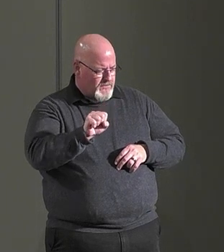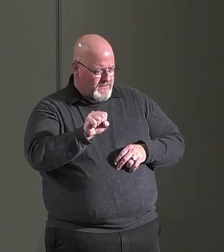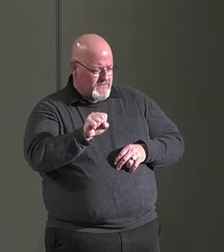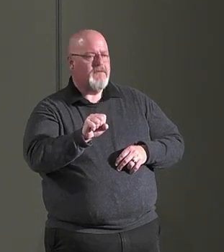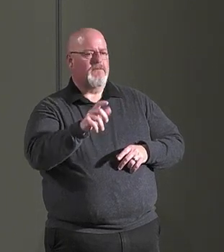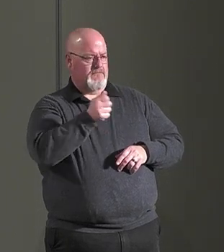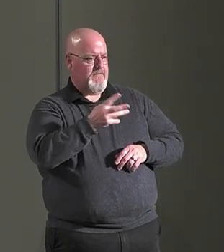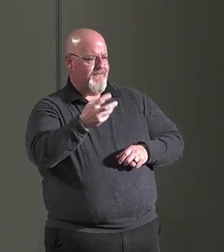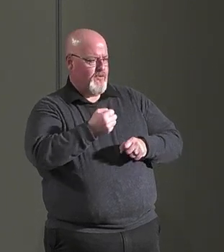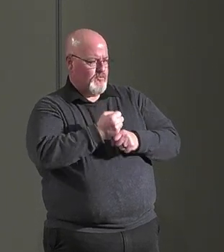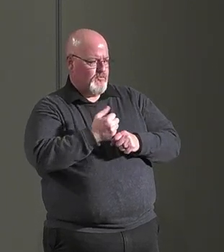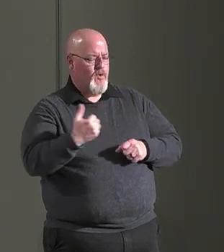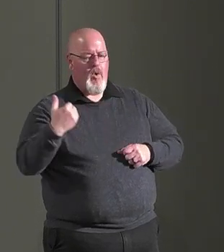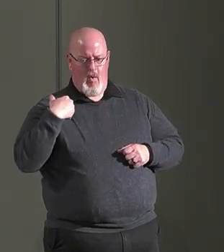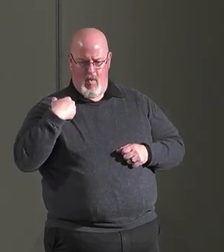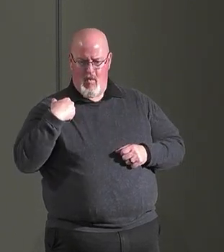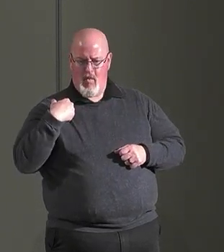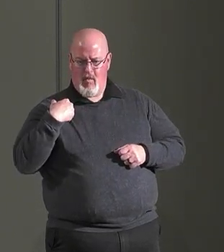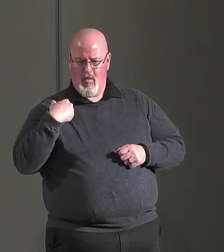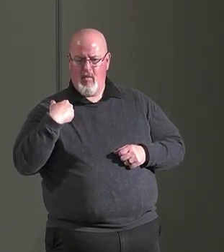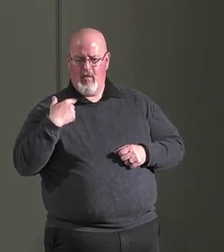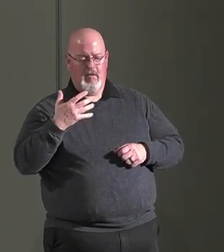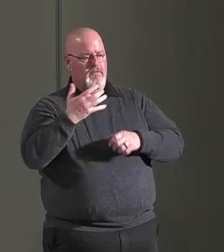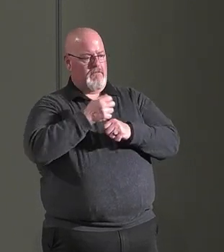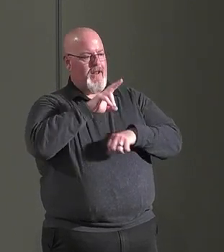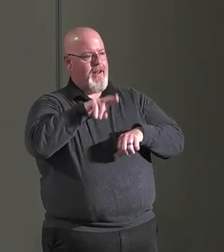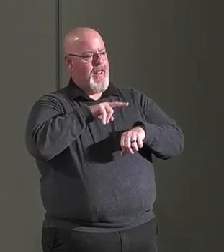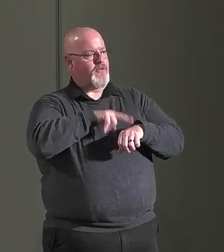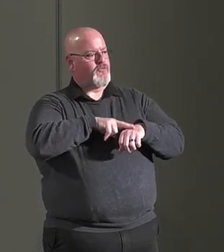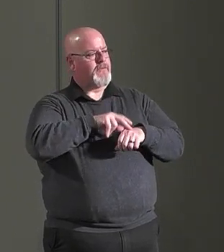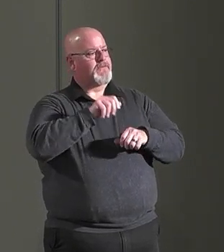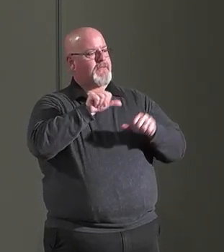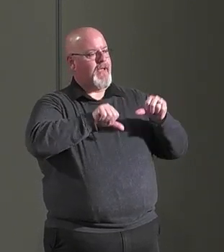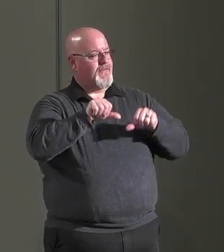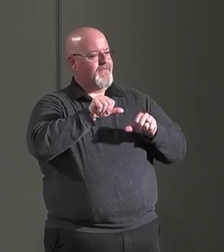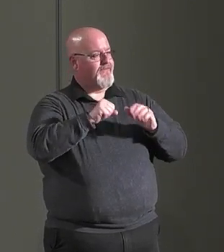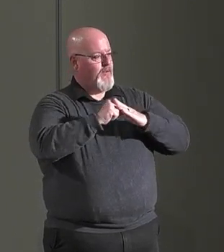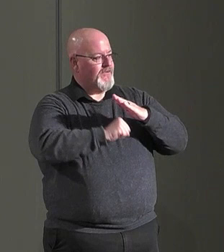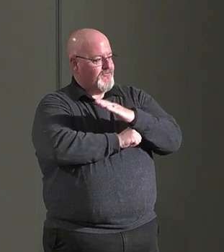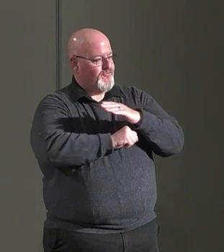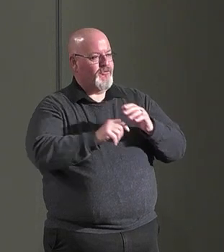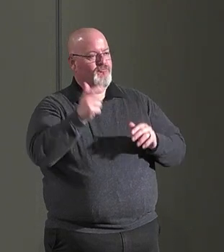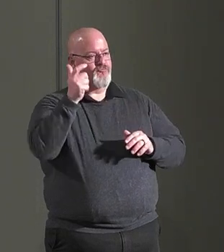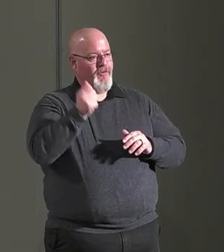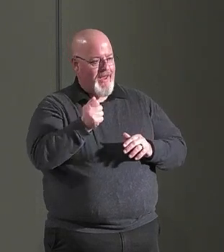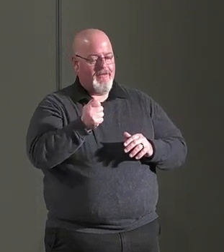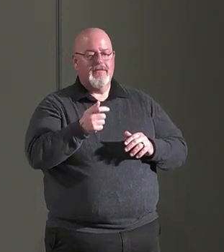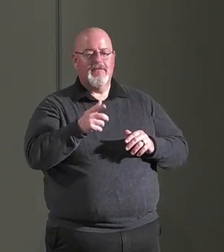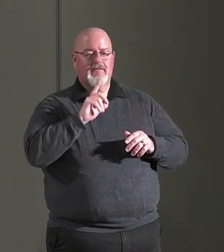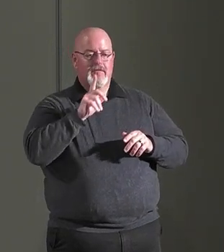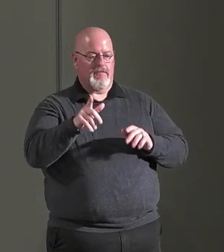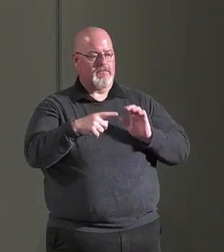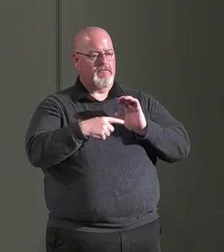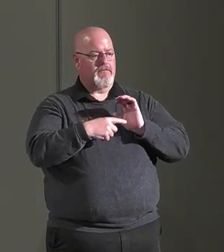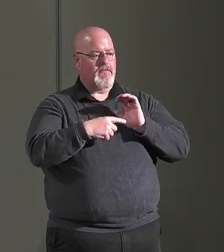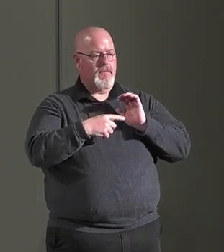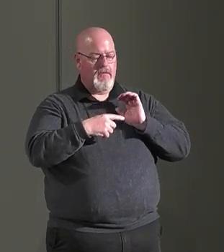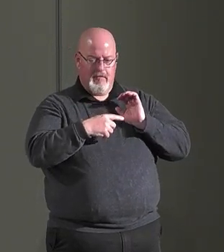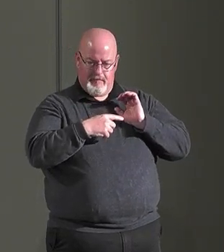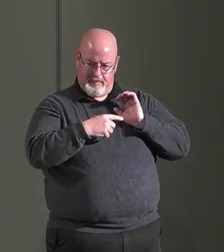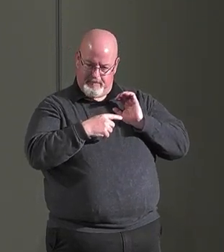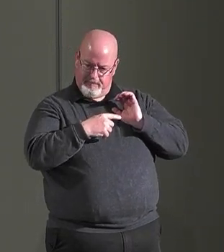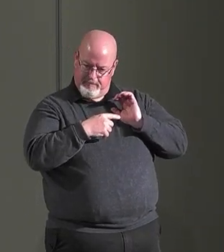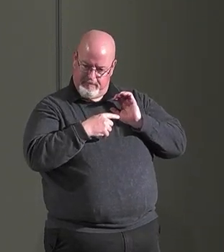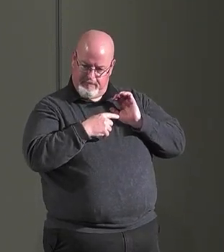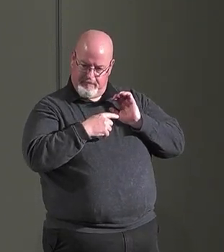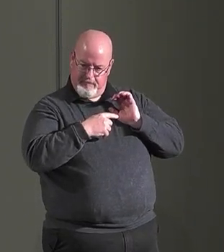years ago, she received a National Science Foundation Grant to develop STEM for middle